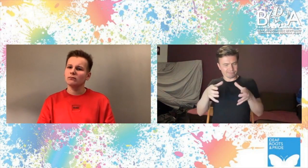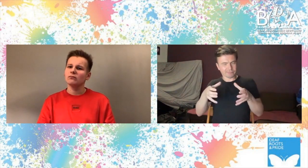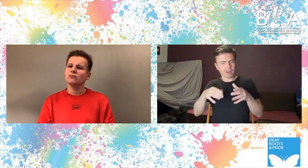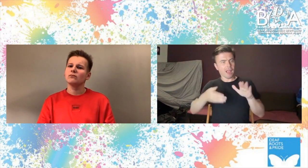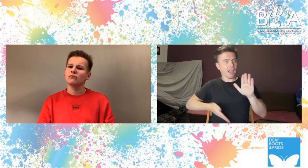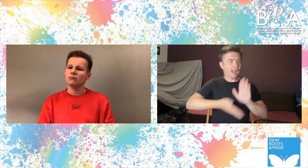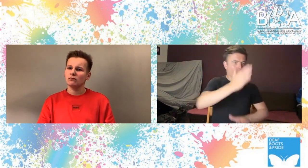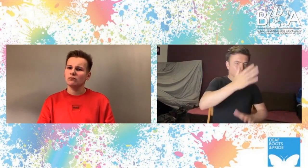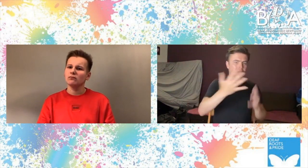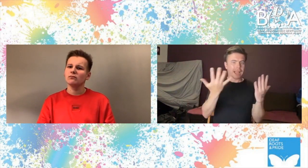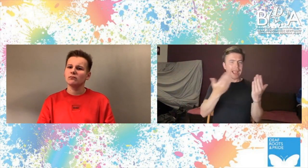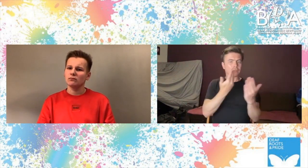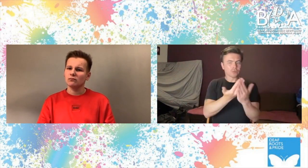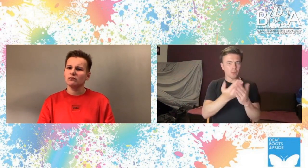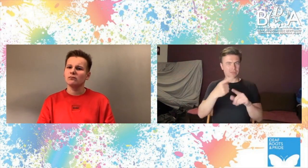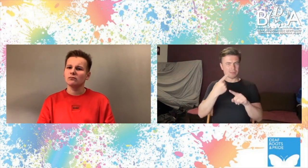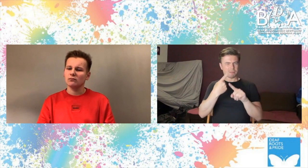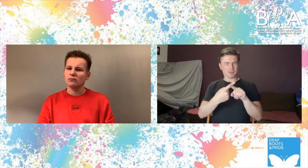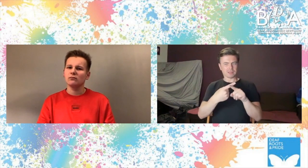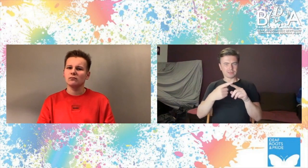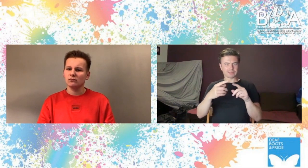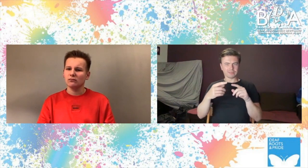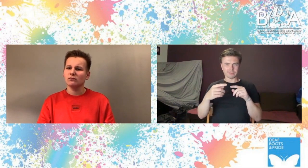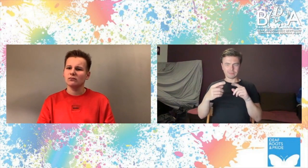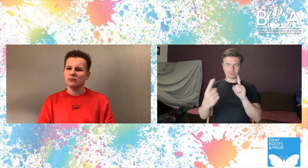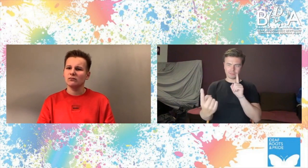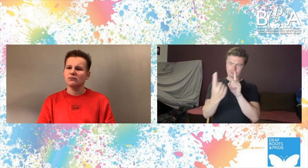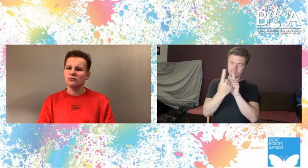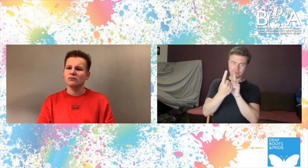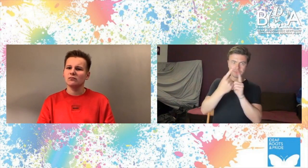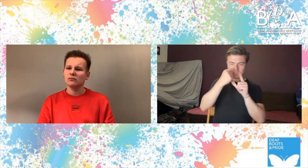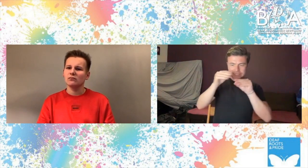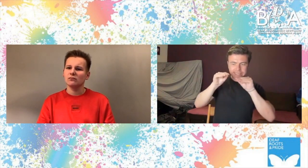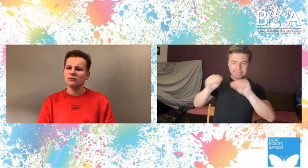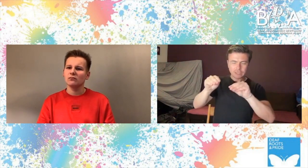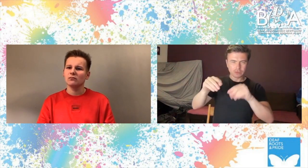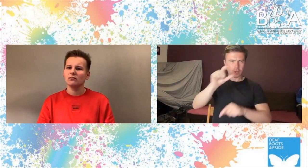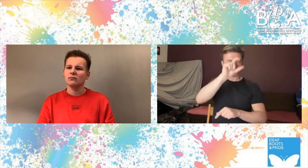to go out together and have that hands-on experience. Teaching that